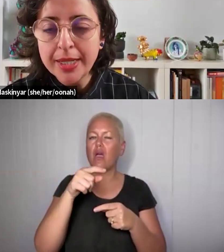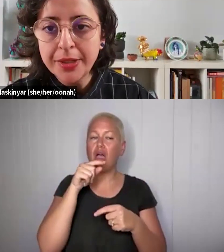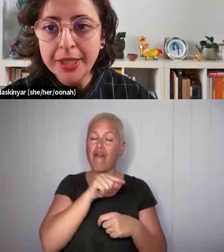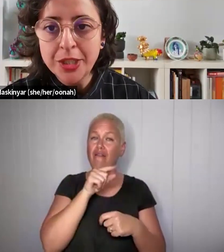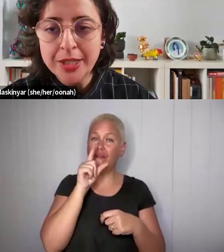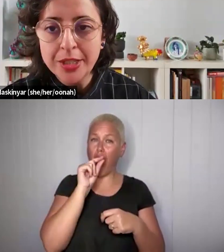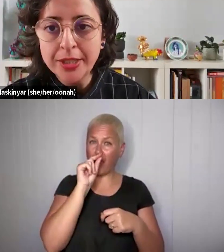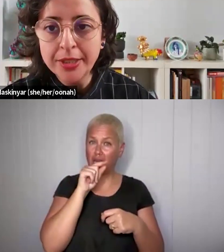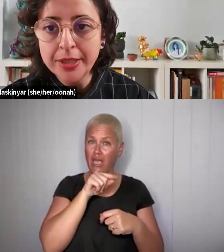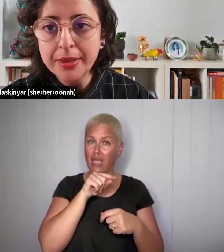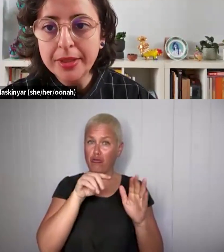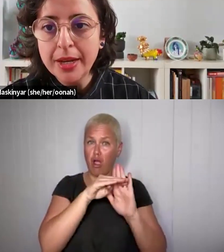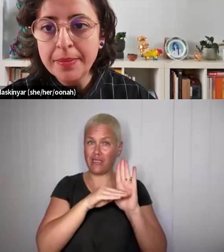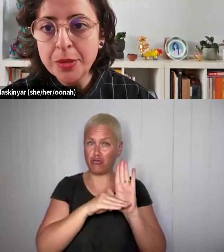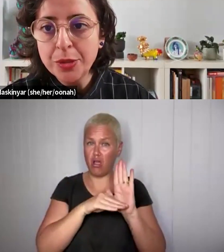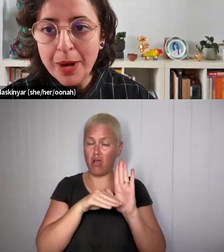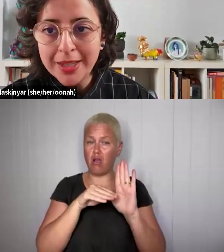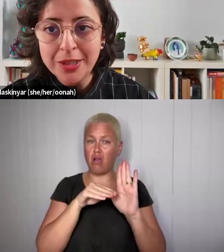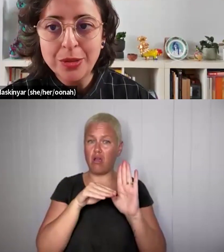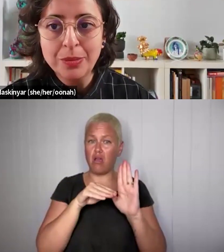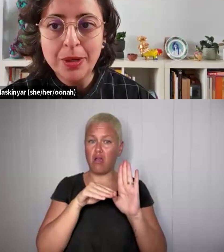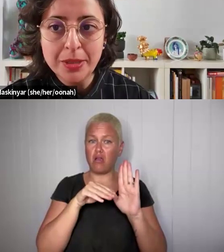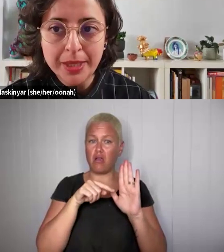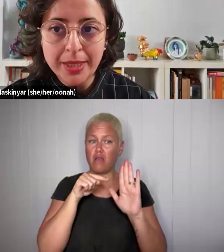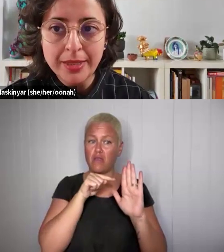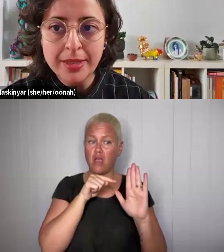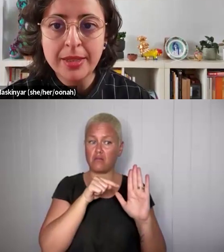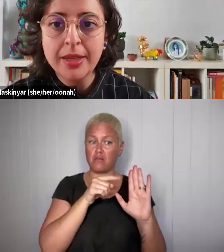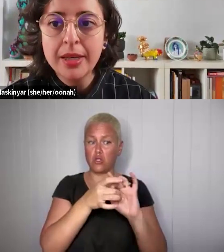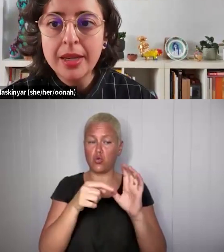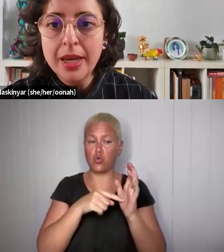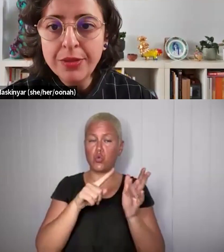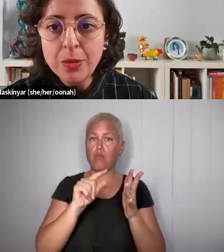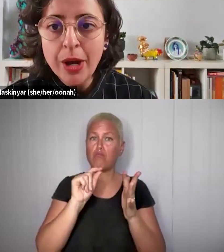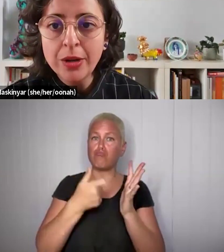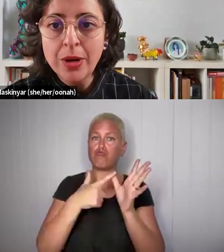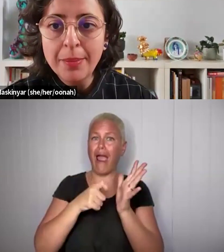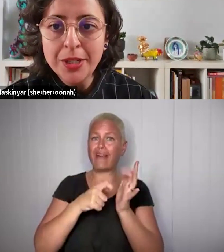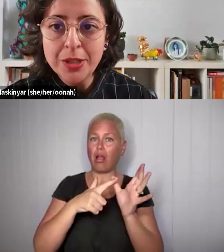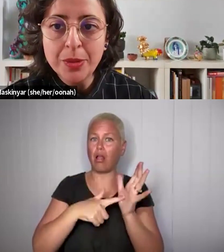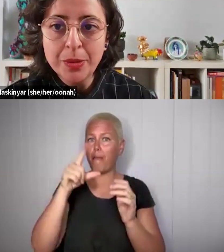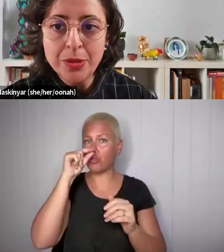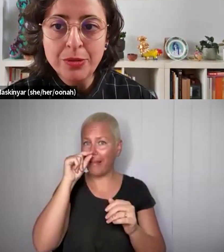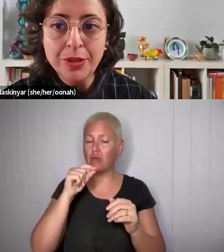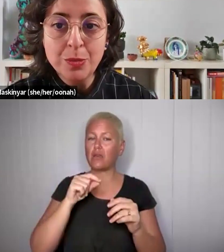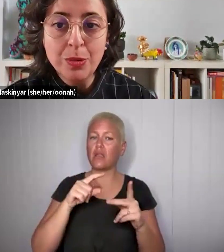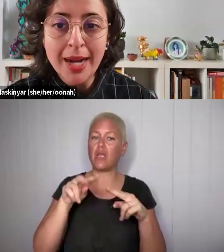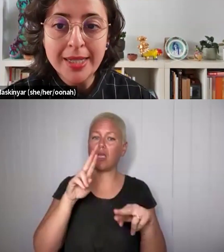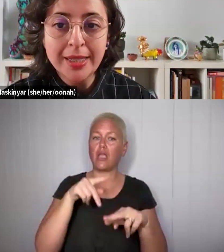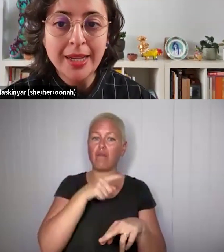criteria gesture to practical possibilities? If a work or ambitious proposal feels practically